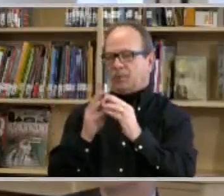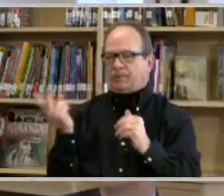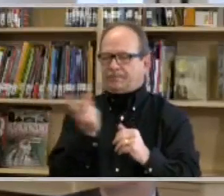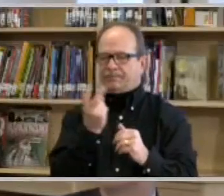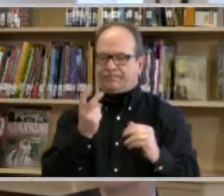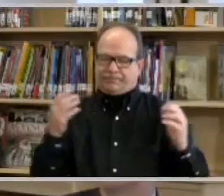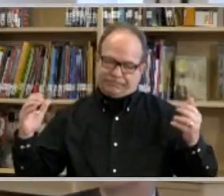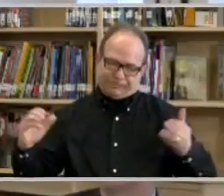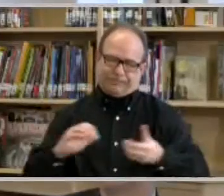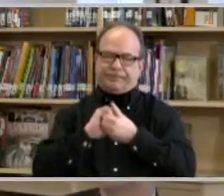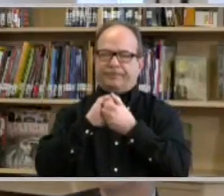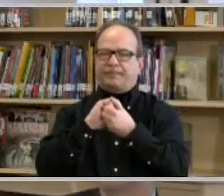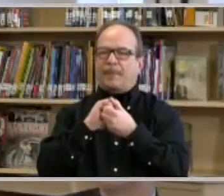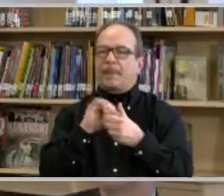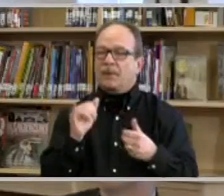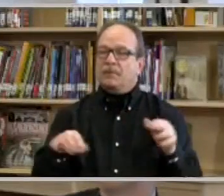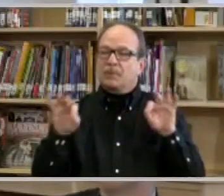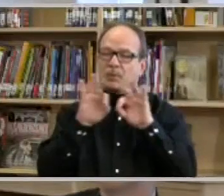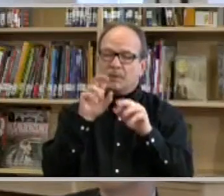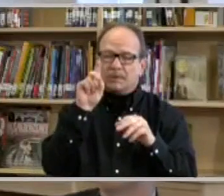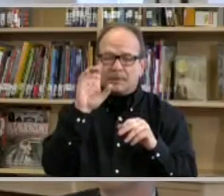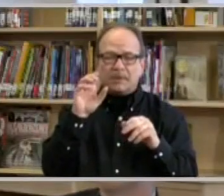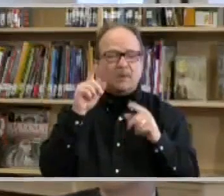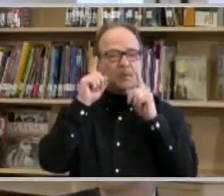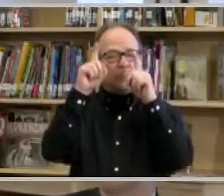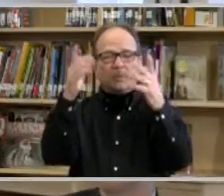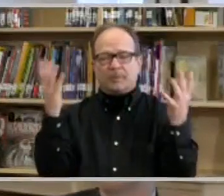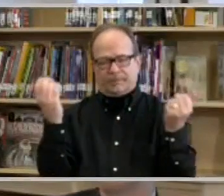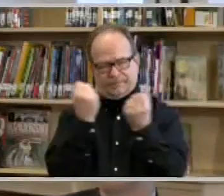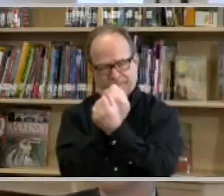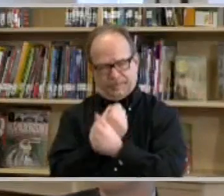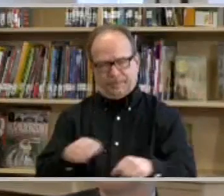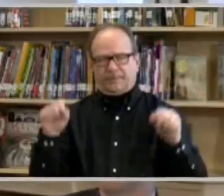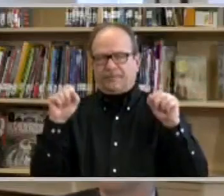BETWEEN LAW ENFORCEMENT IS ALSO CRITICAL TO OUR SUCCESS AND